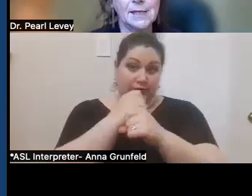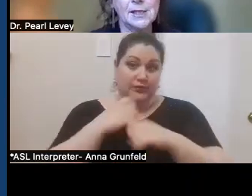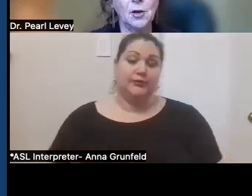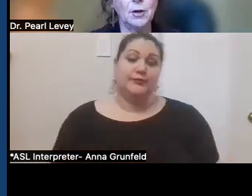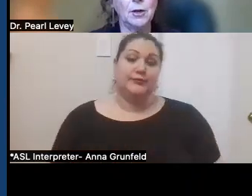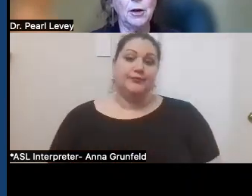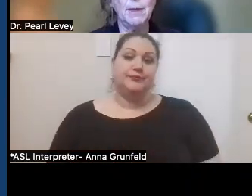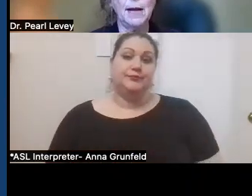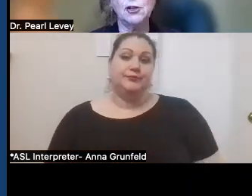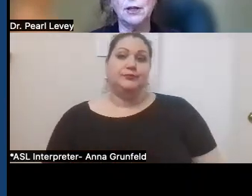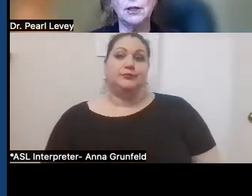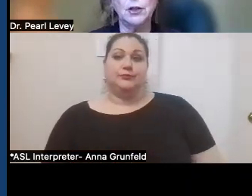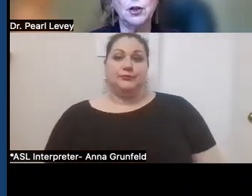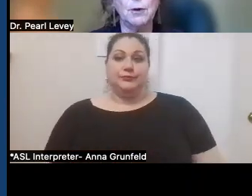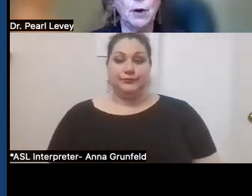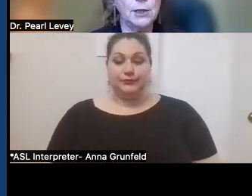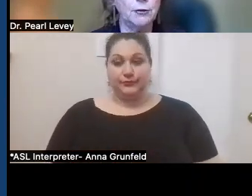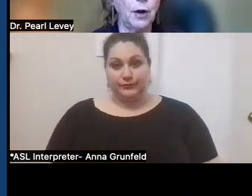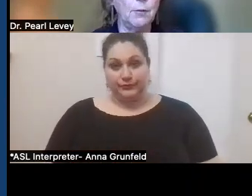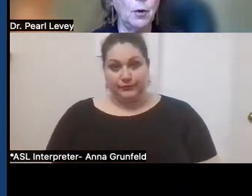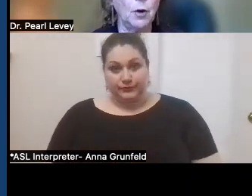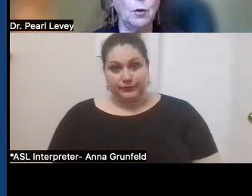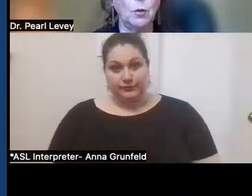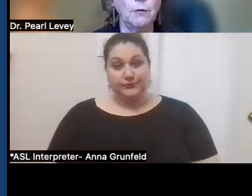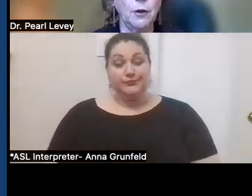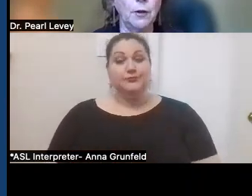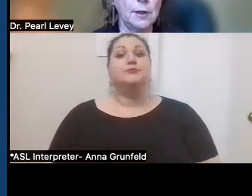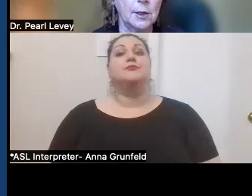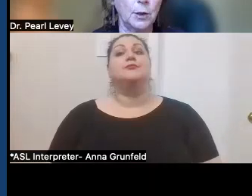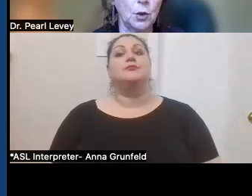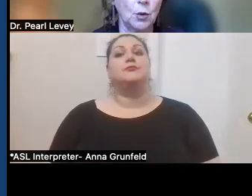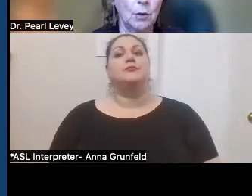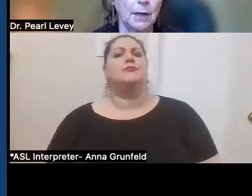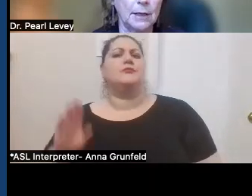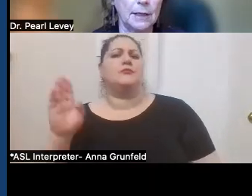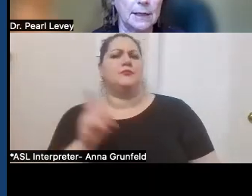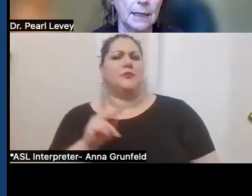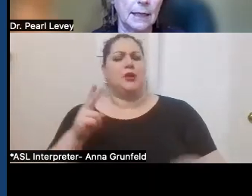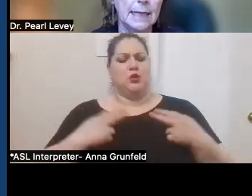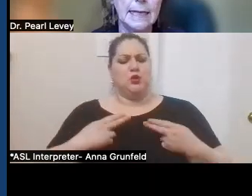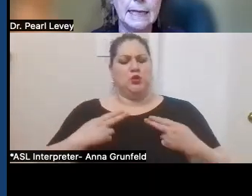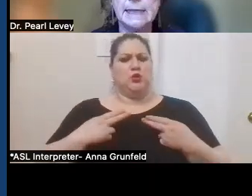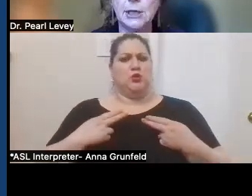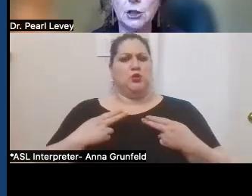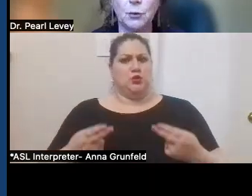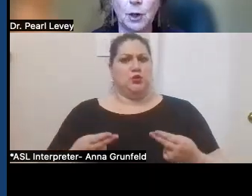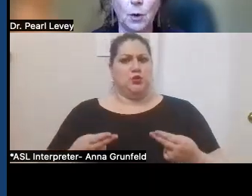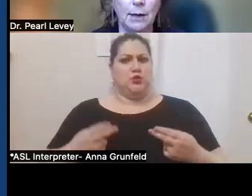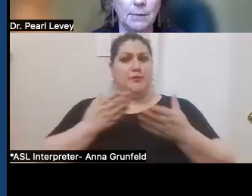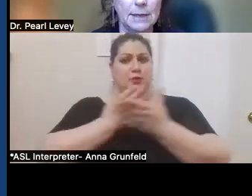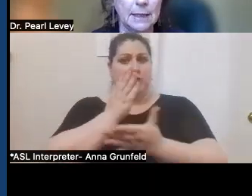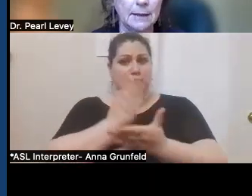So going back to the human rights framework. One of the things that we talk about is essential requirements